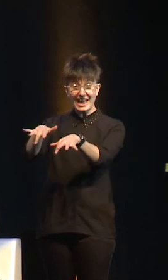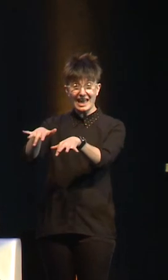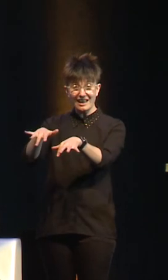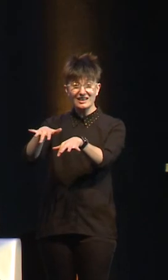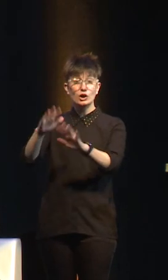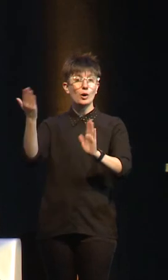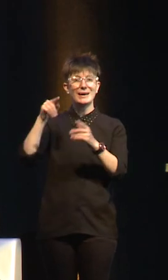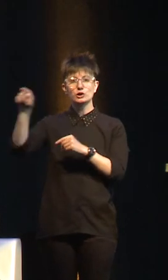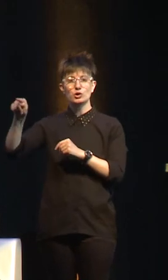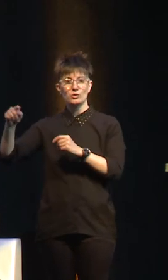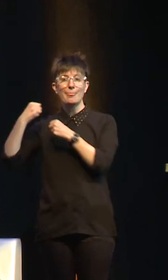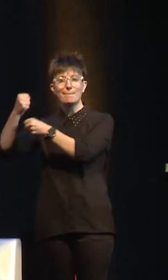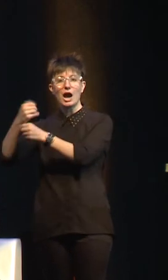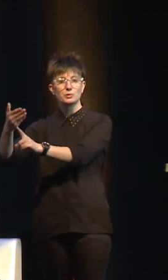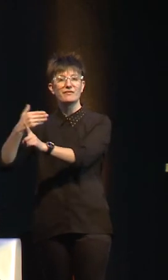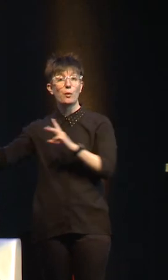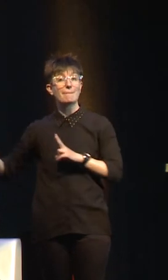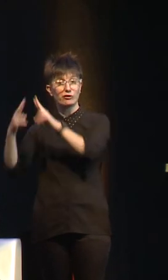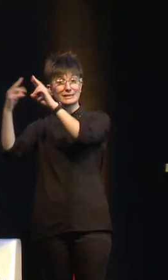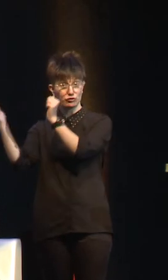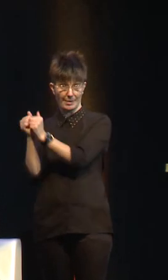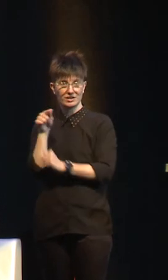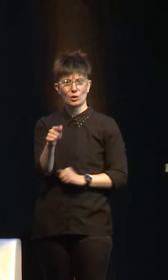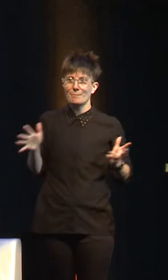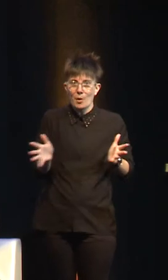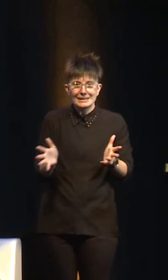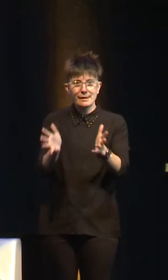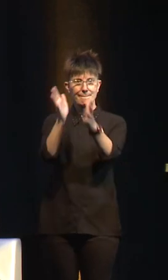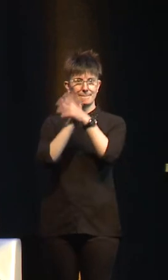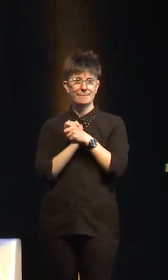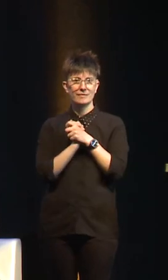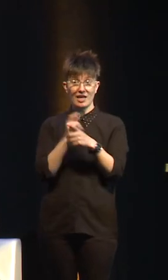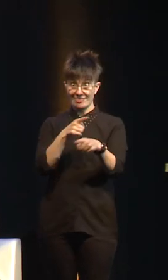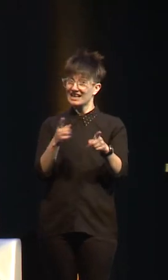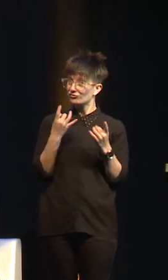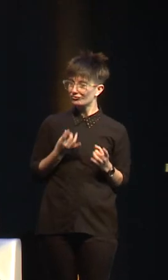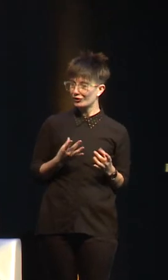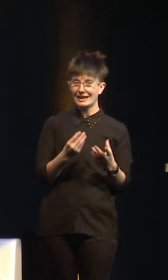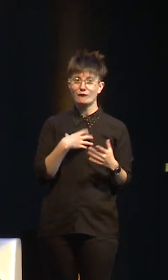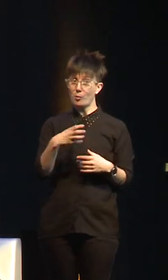of momentum then and and I know that they're gearing up for more and good on them, and